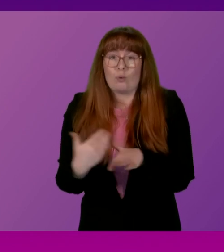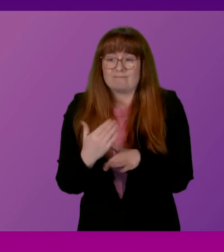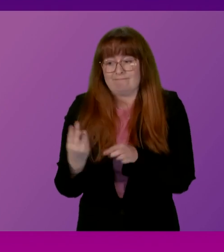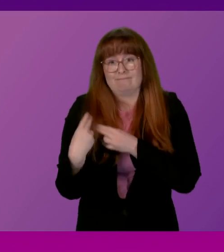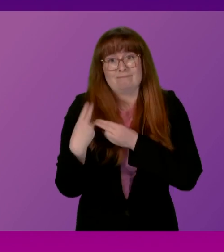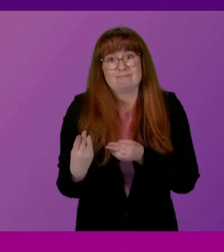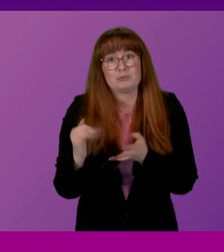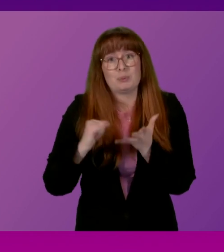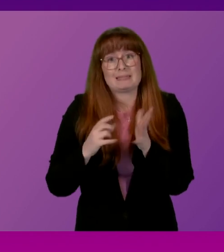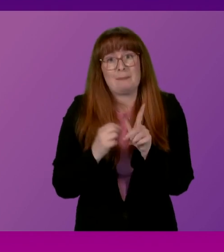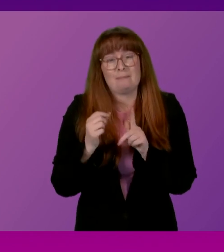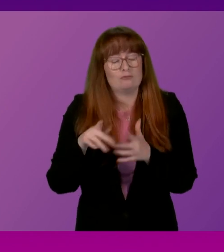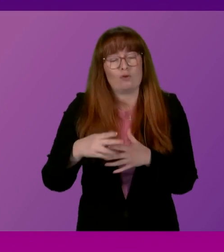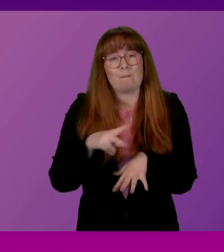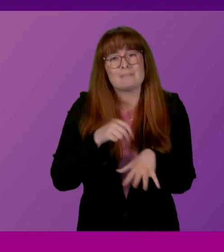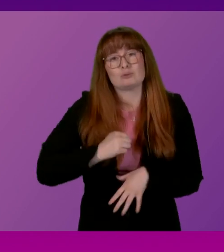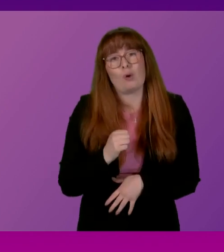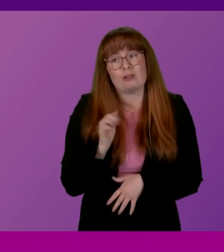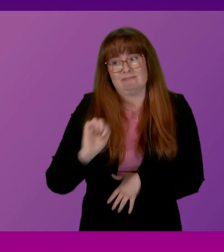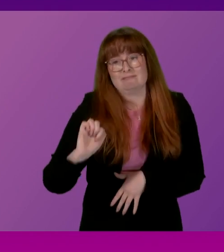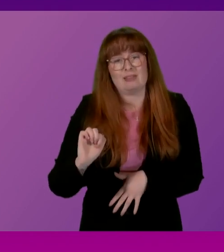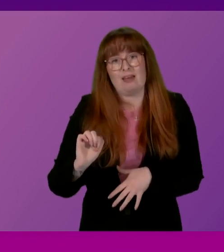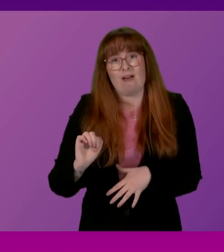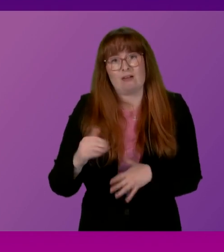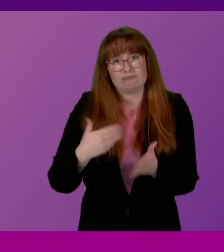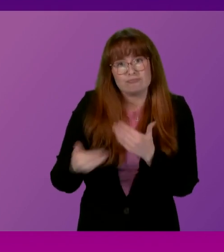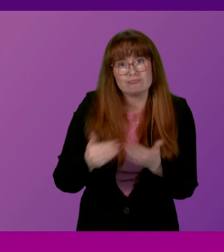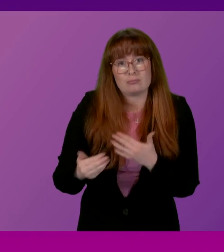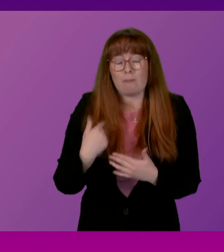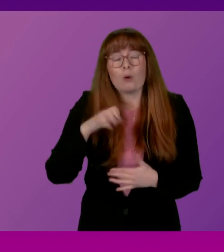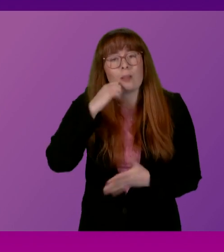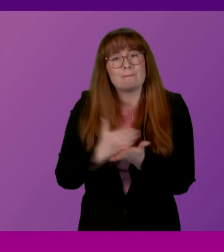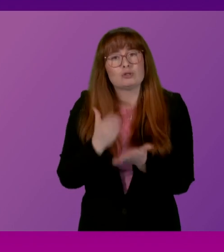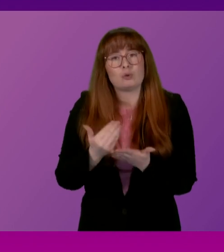I will continue to ensure that Police Scotland is fairly funded.